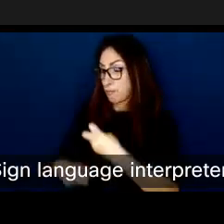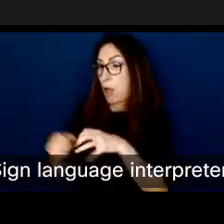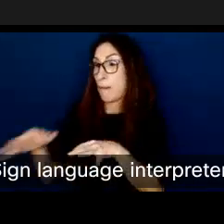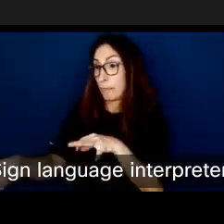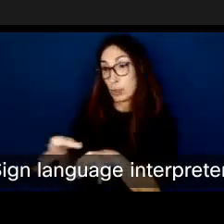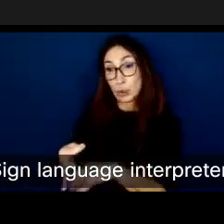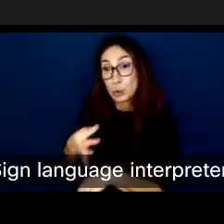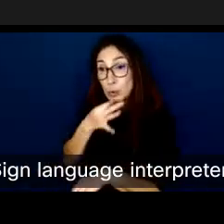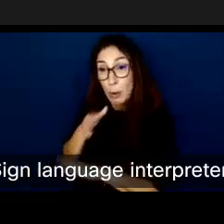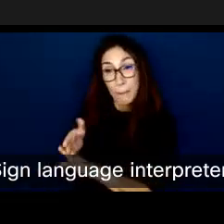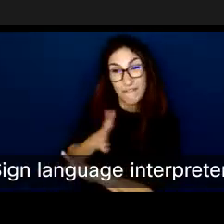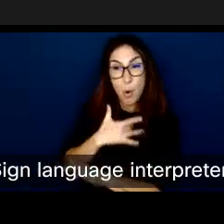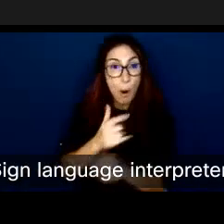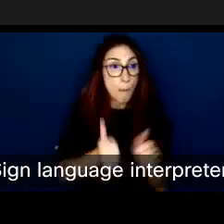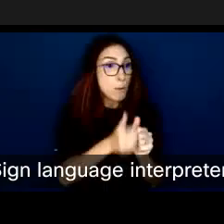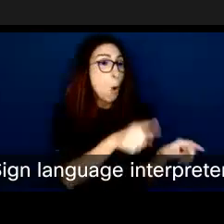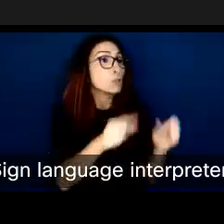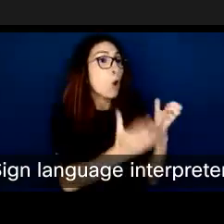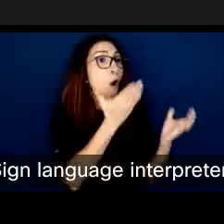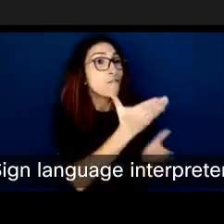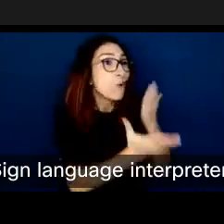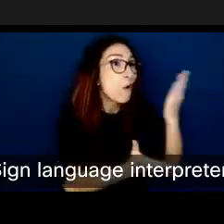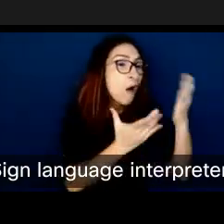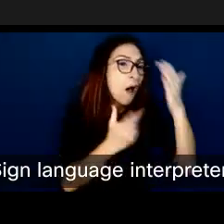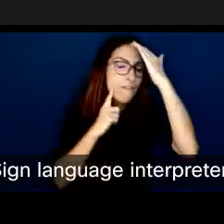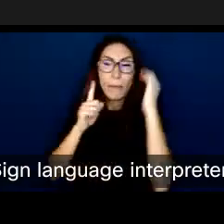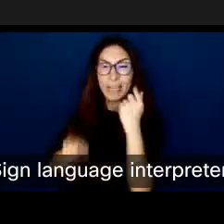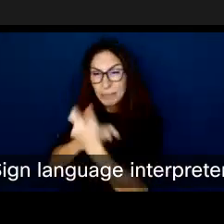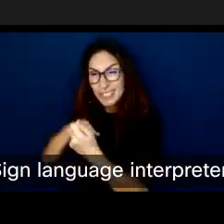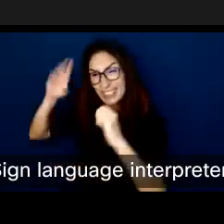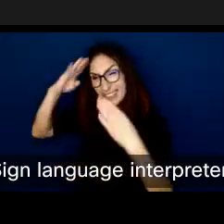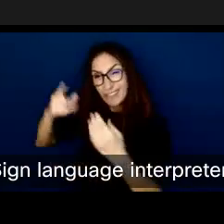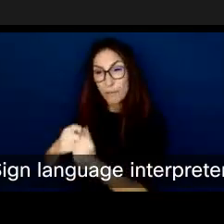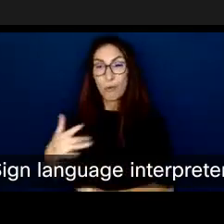might think for things like heart disease, diabetes, bone